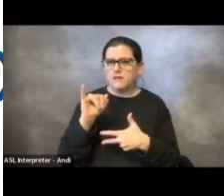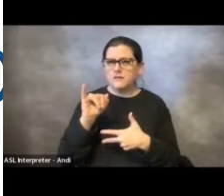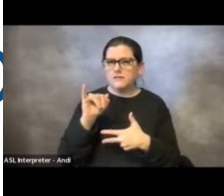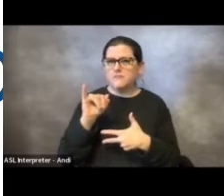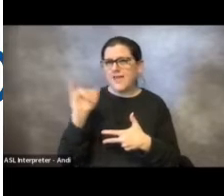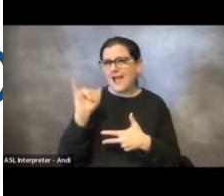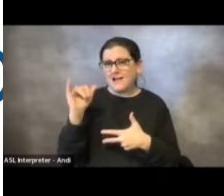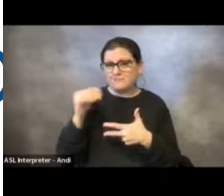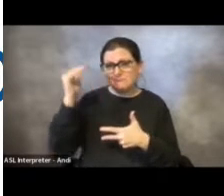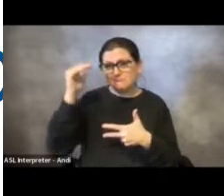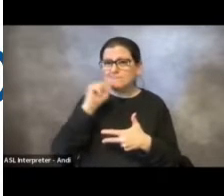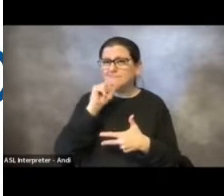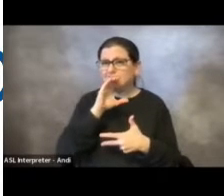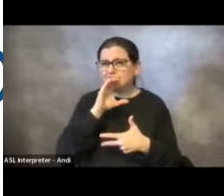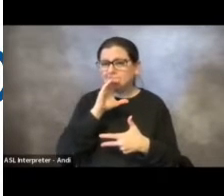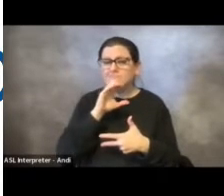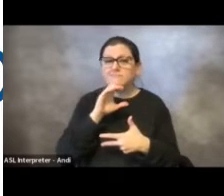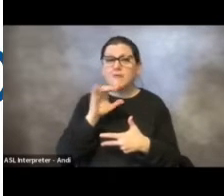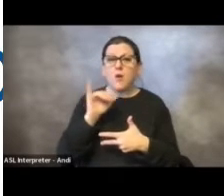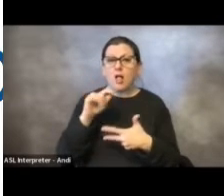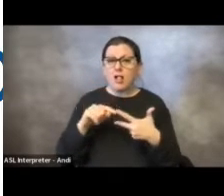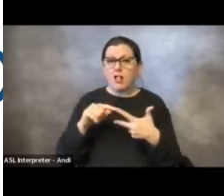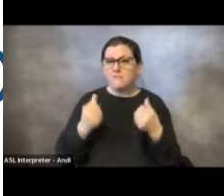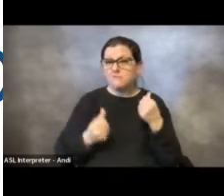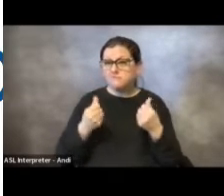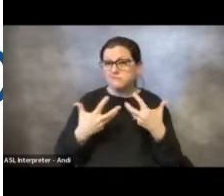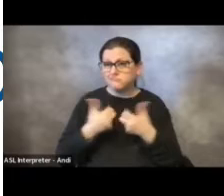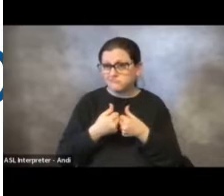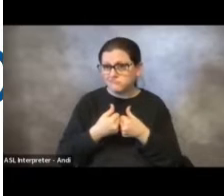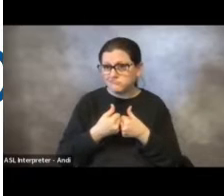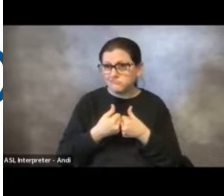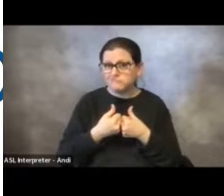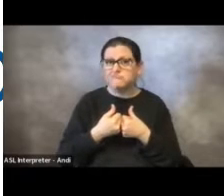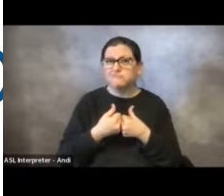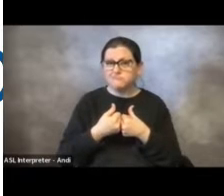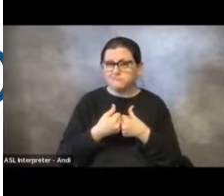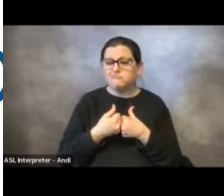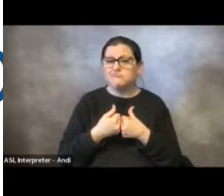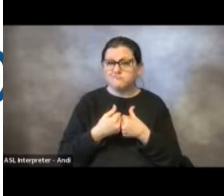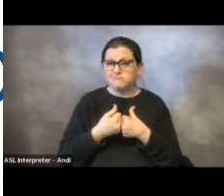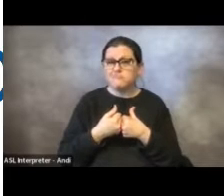older adult, as well as motor vehicle accidents sit which is similar to the younger